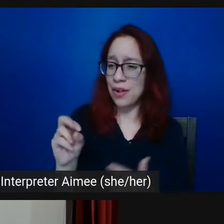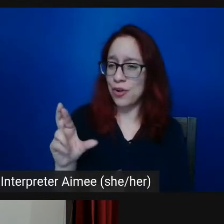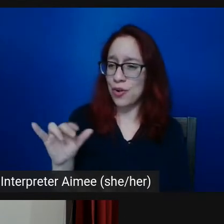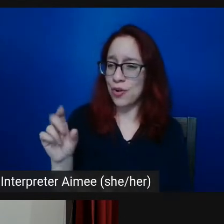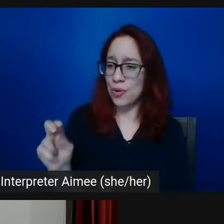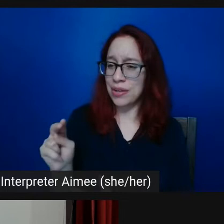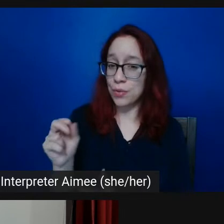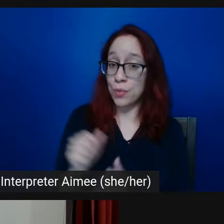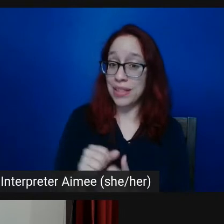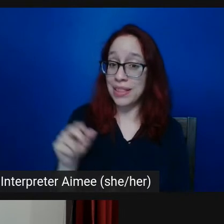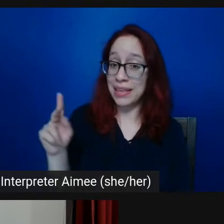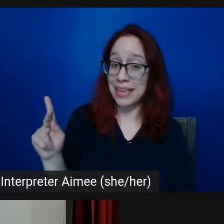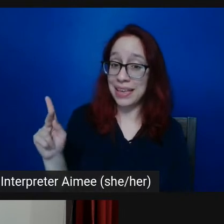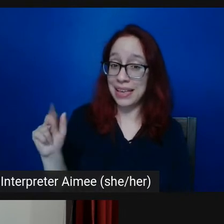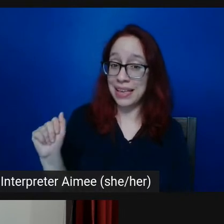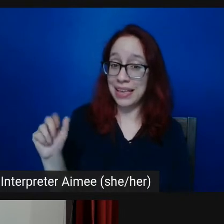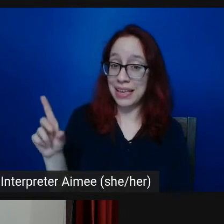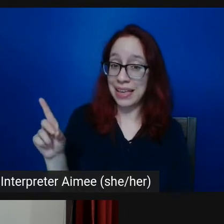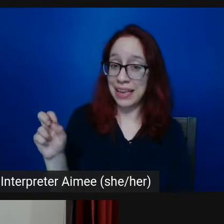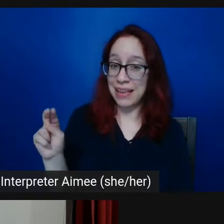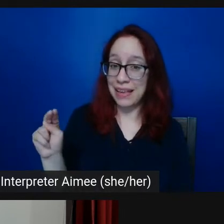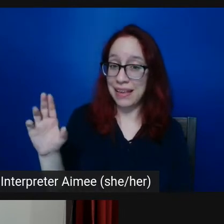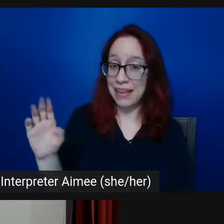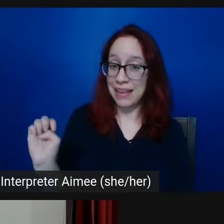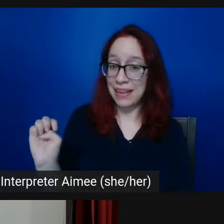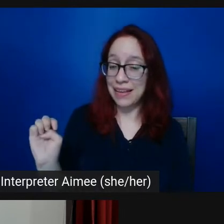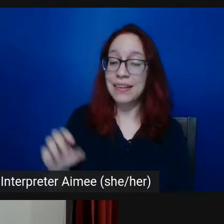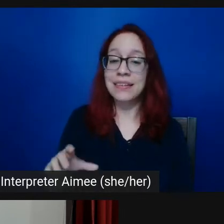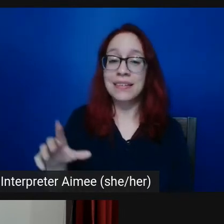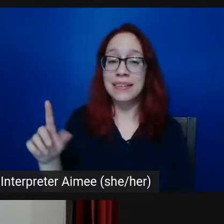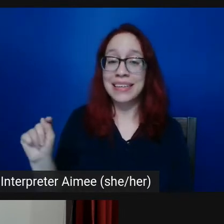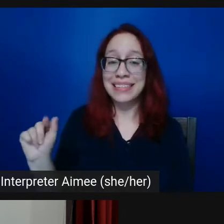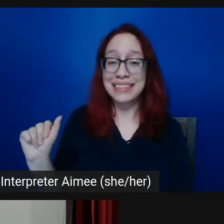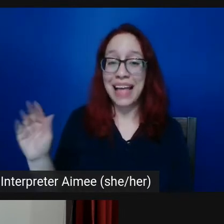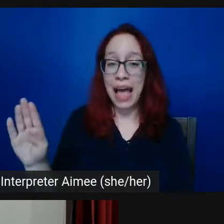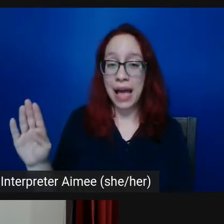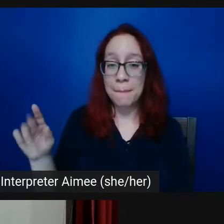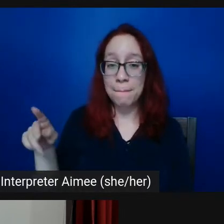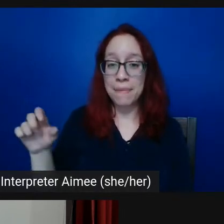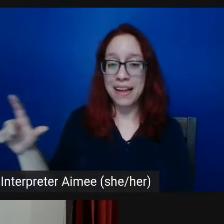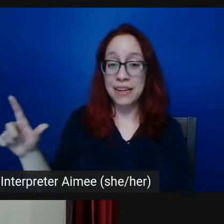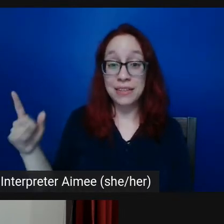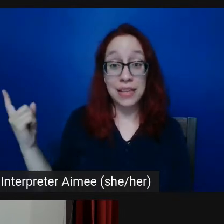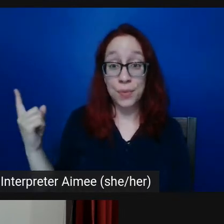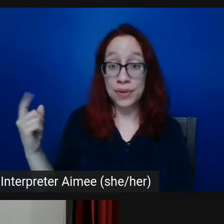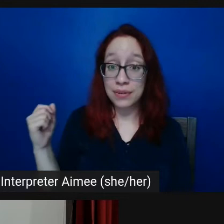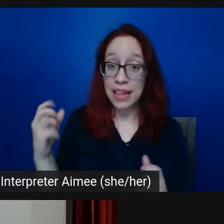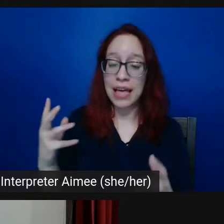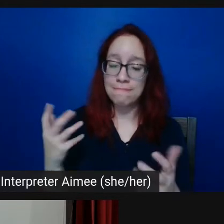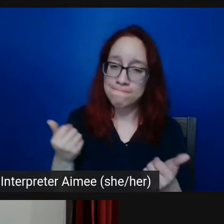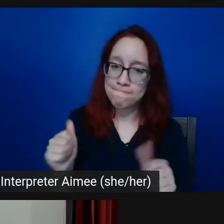that I looked at the accordion and the tab panel, someone has put a lot of effort into getting that right.